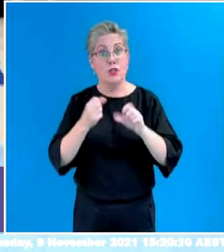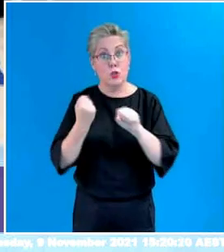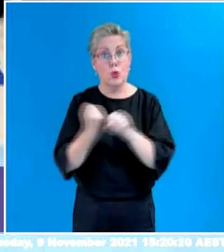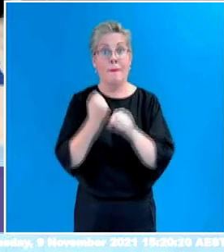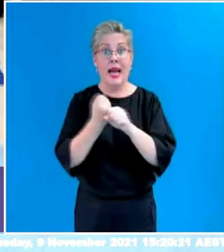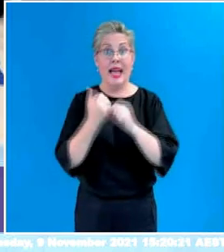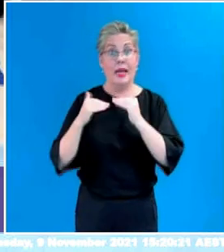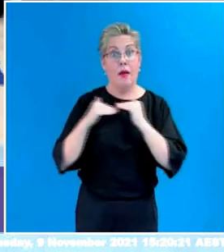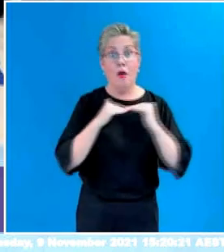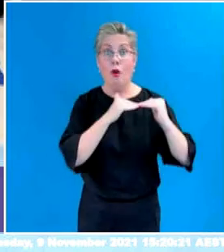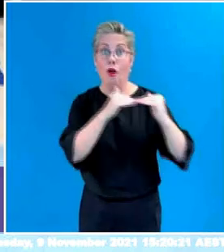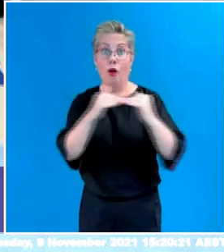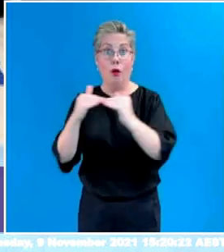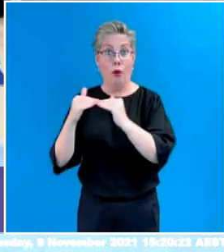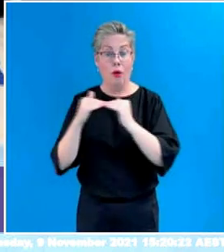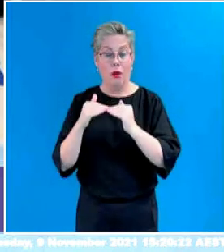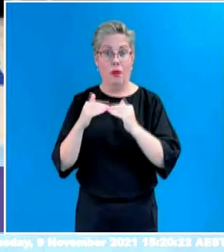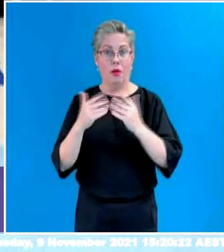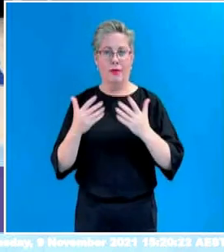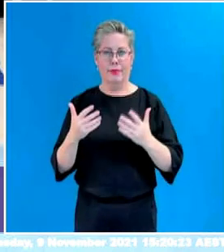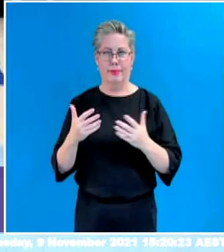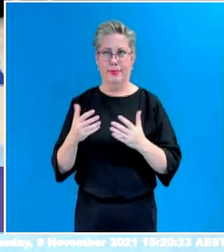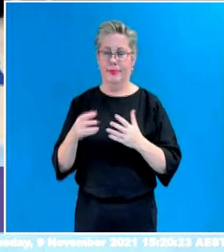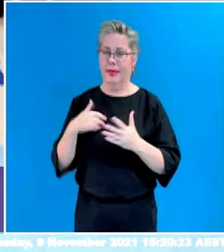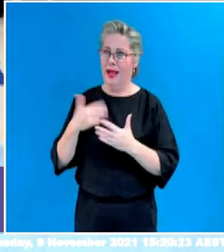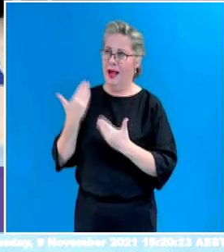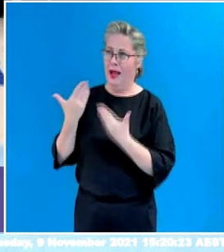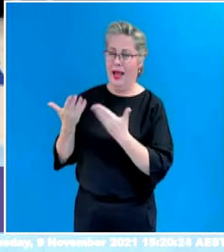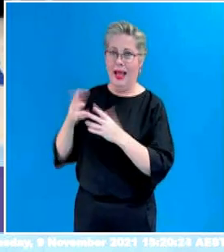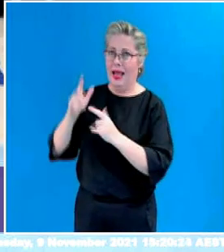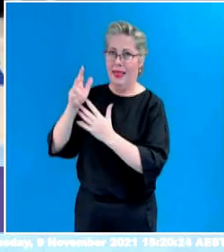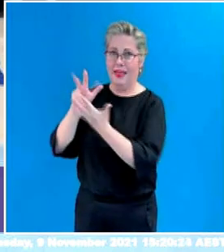Convention supports that on its terms.